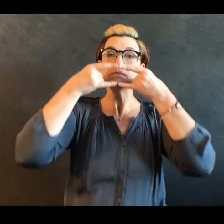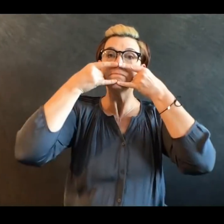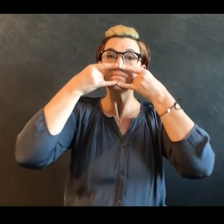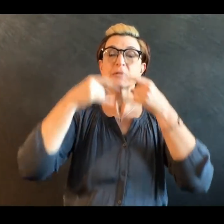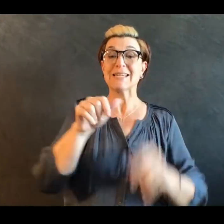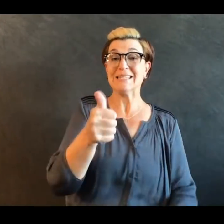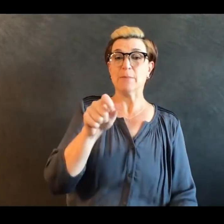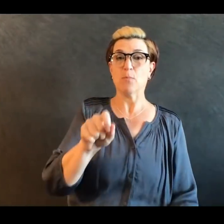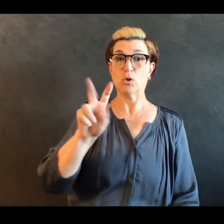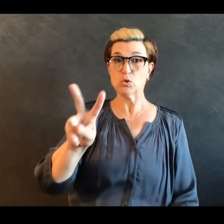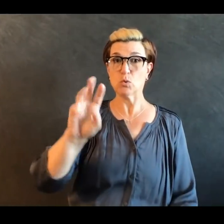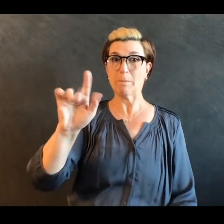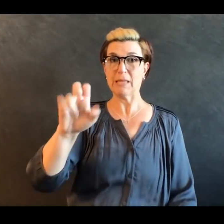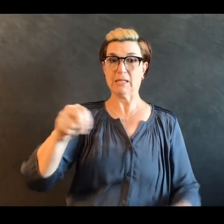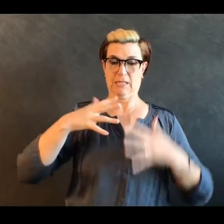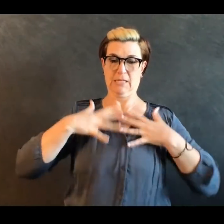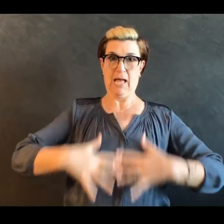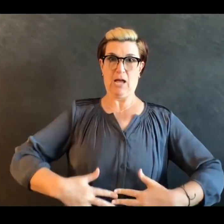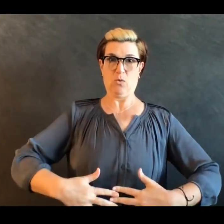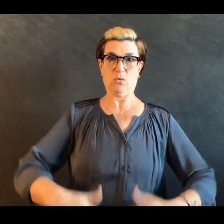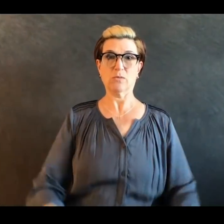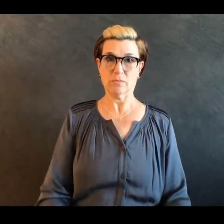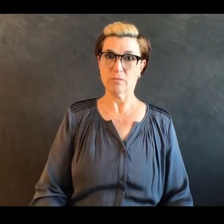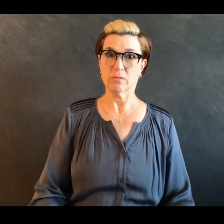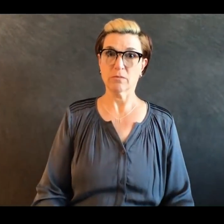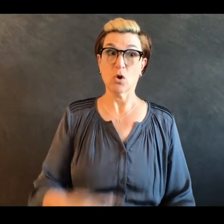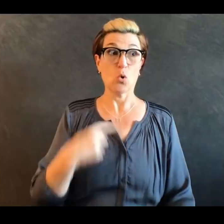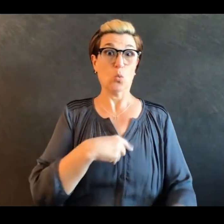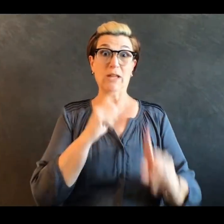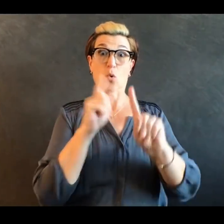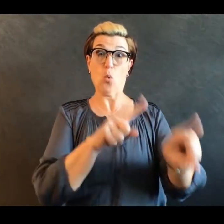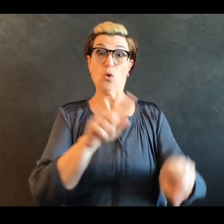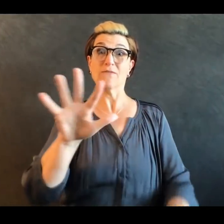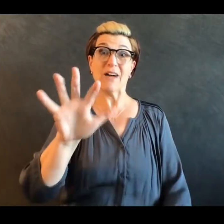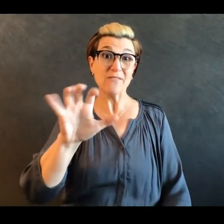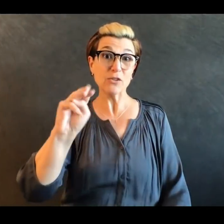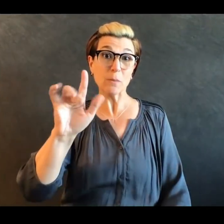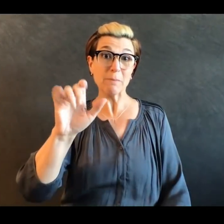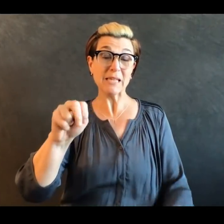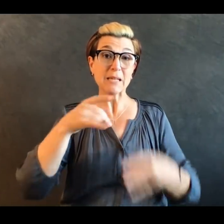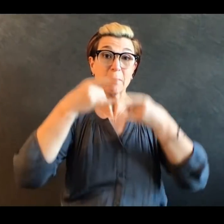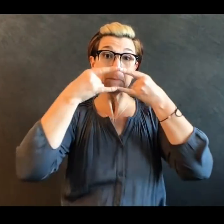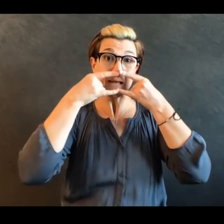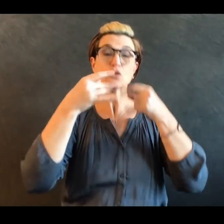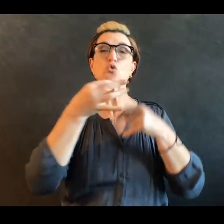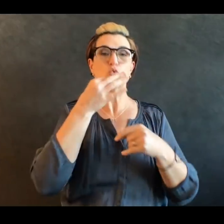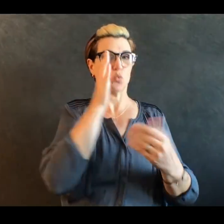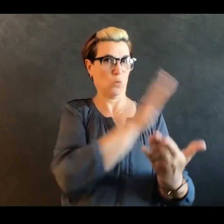gowns we ordered 500 million masks and they'll be coming shortly and we've